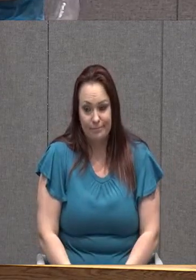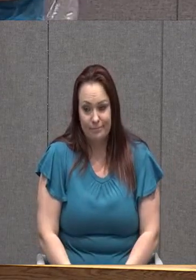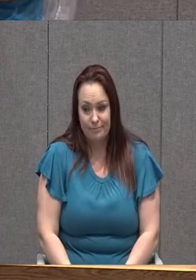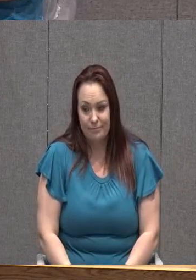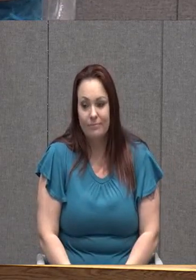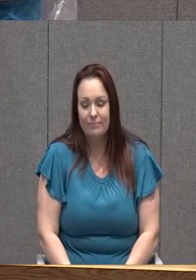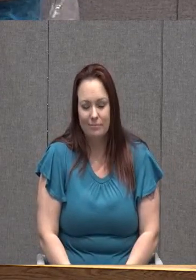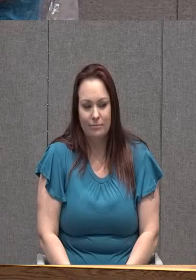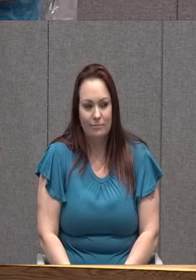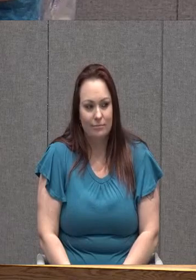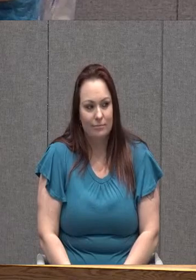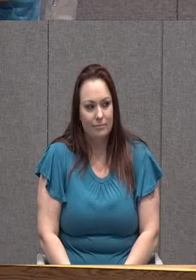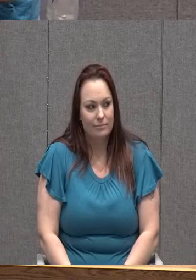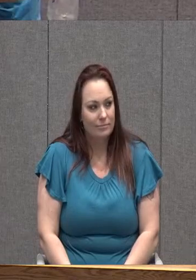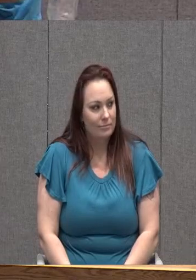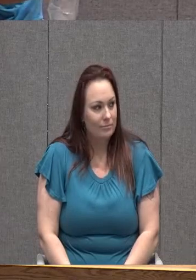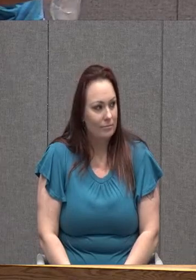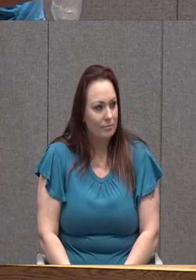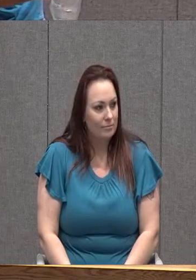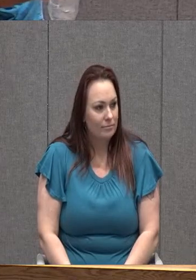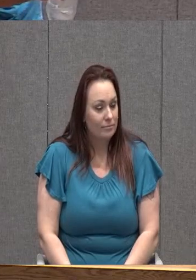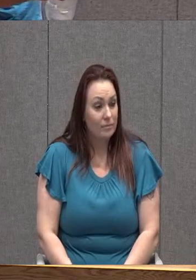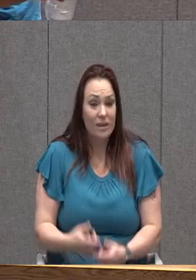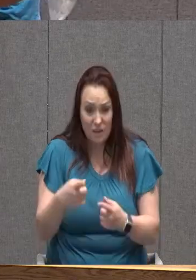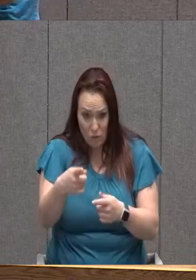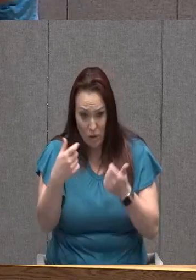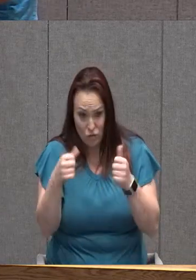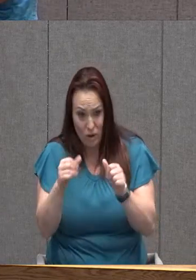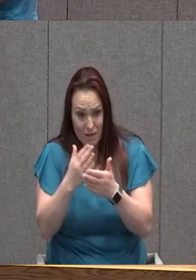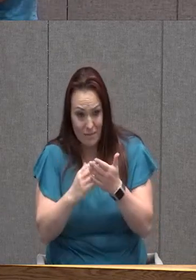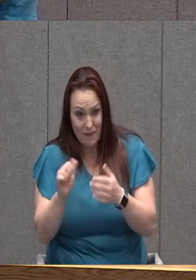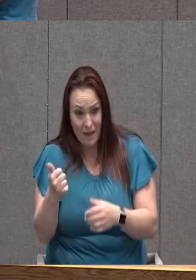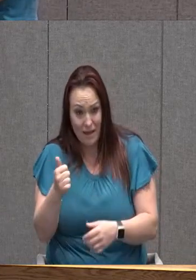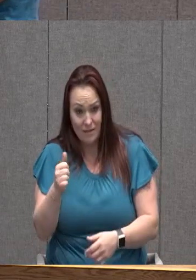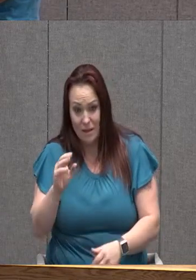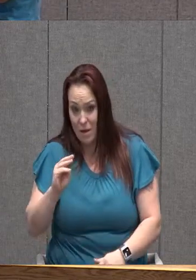Did you want to try something else, Mr Dunham? I'm good with the plastic bag